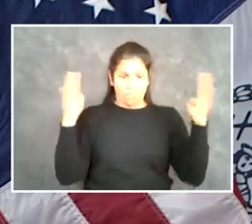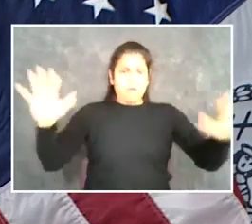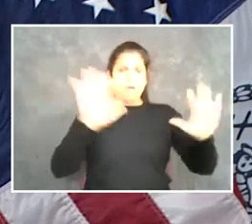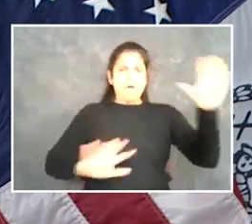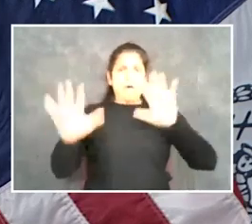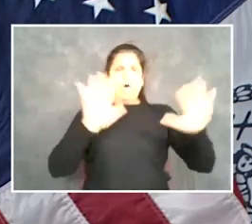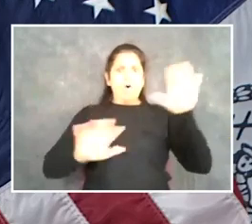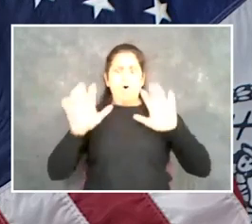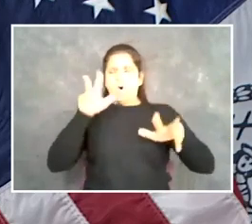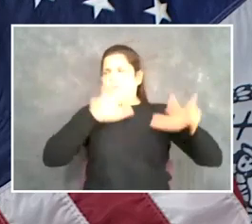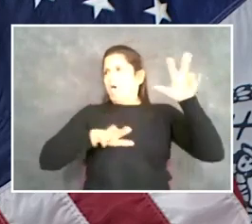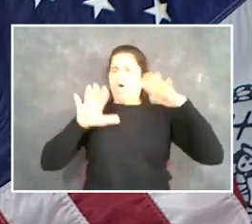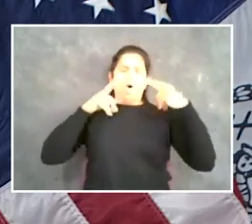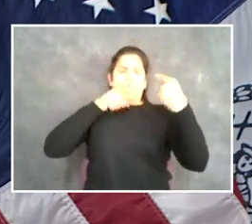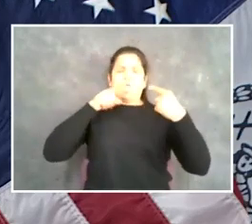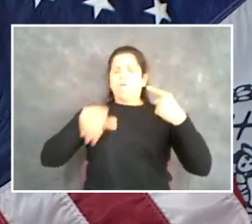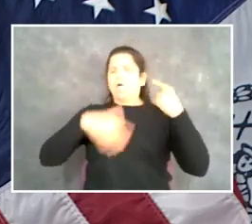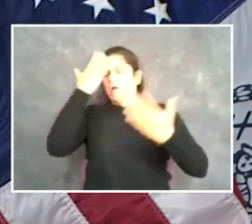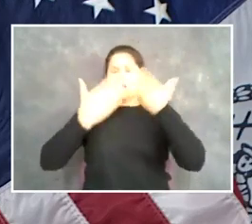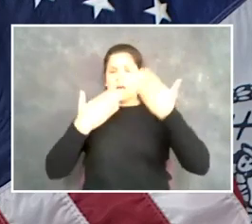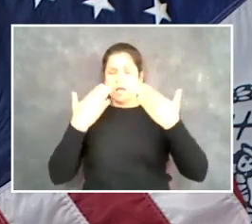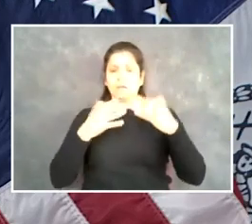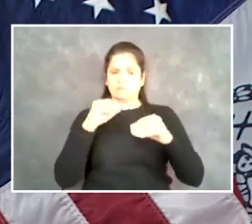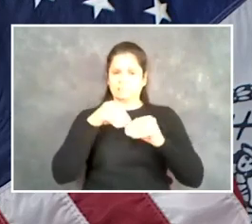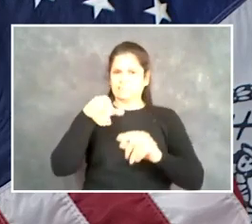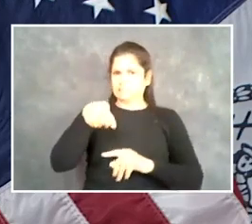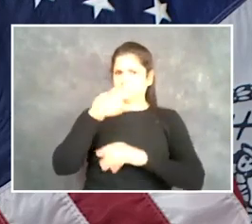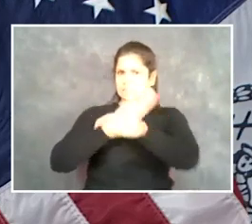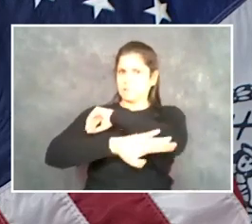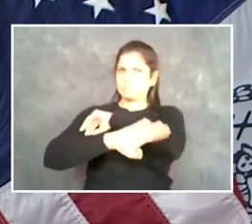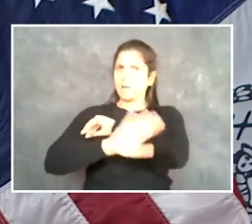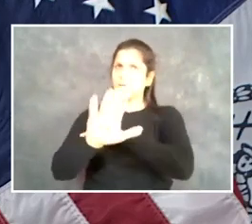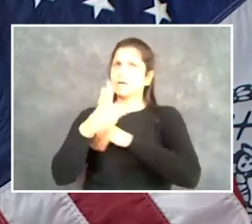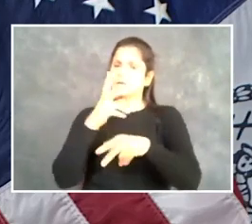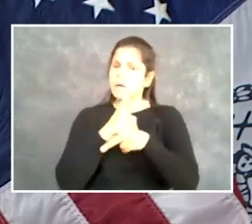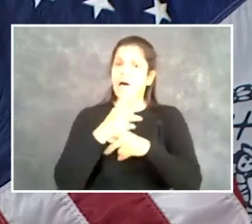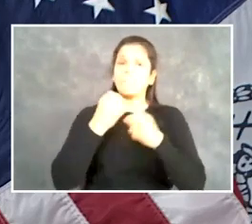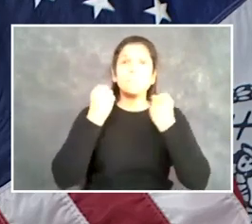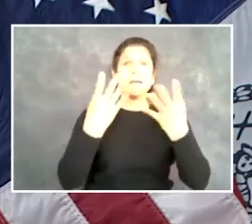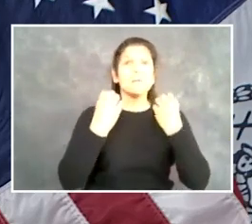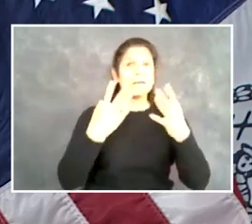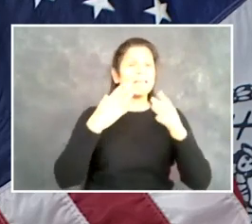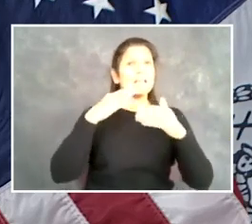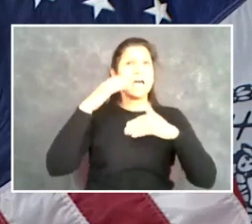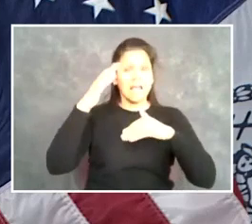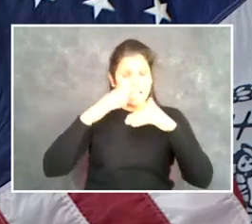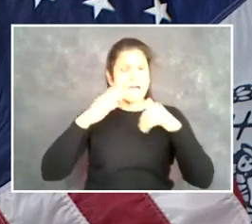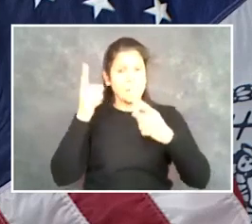WILL BE A CHALLENGE IN TERMS OF MENTAL HEALTH FOR OUR KIDS, ABSOLUTELY UNPRECEDENTED AND WE WILL HAVE TO DO A LOT IN EVERY